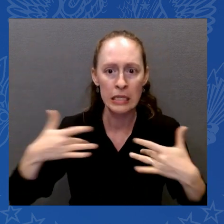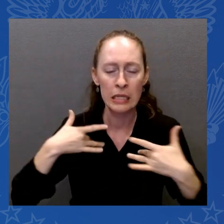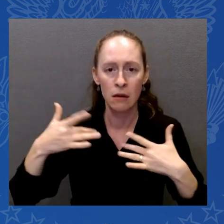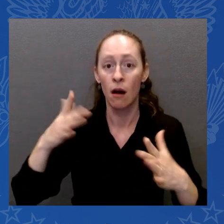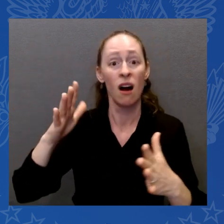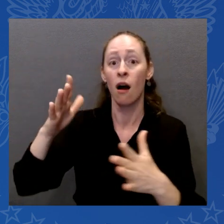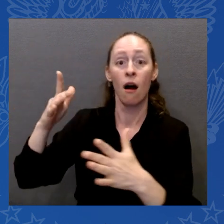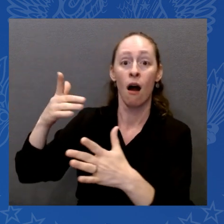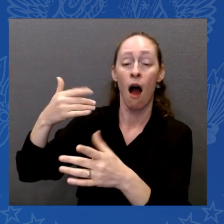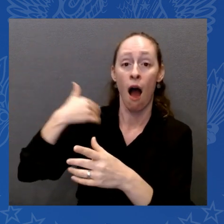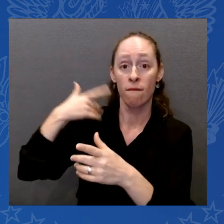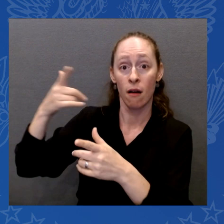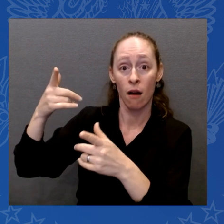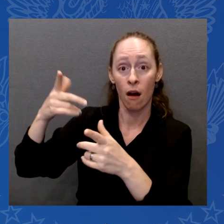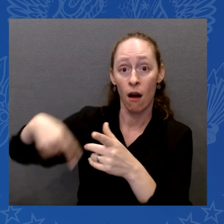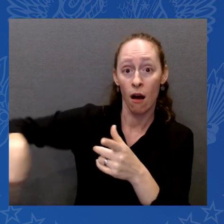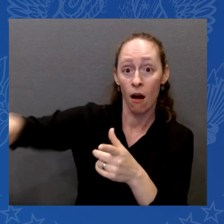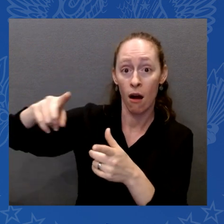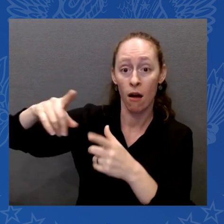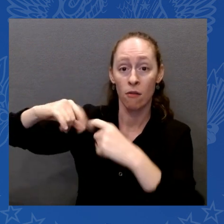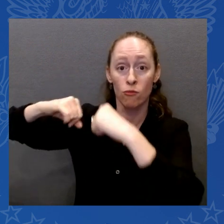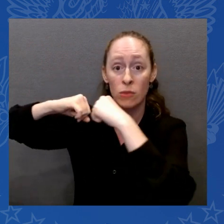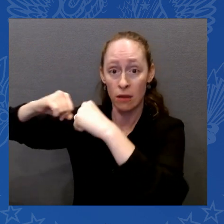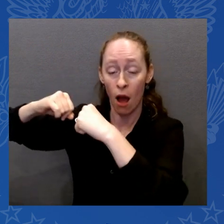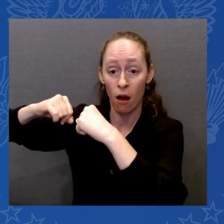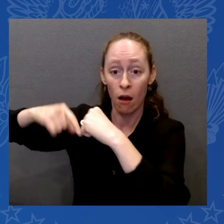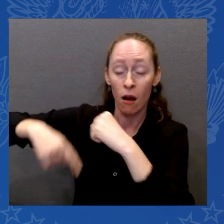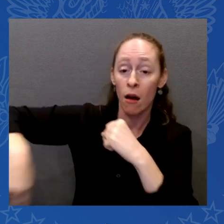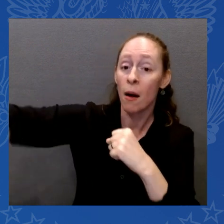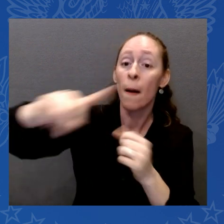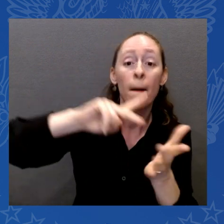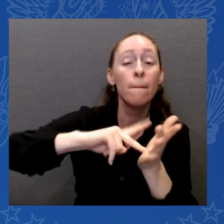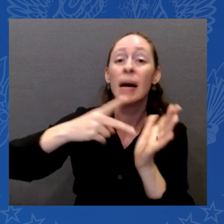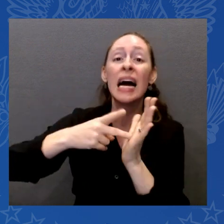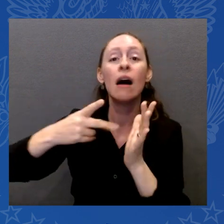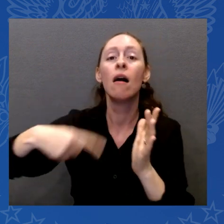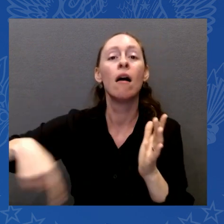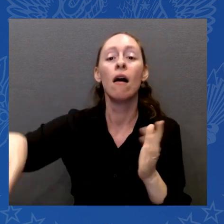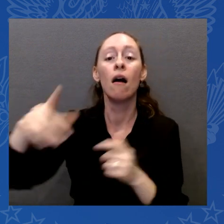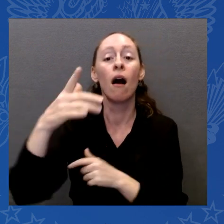even in the cases of rape and incest. They could not criminalize providers.